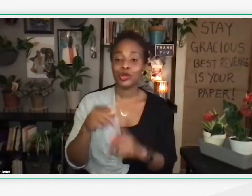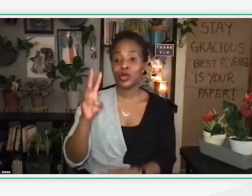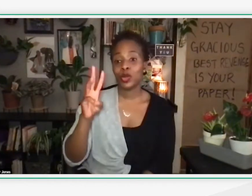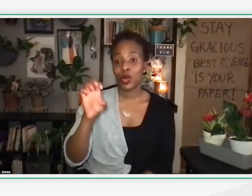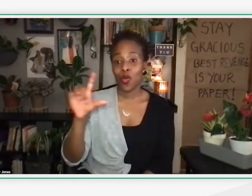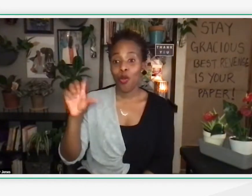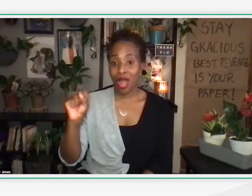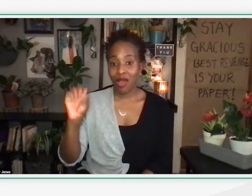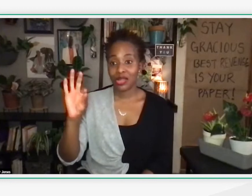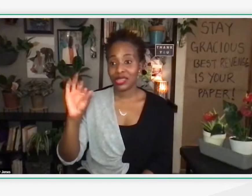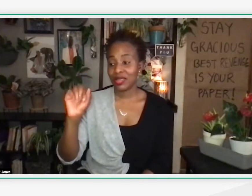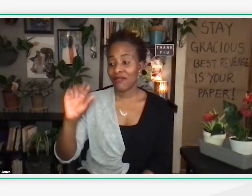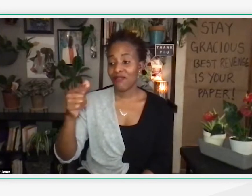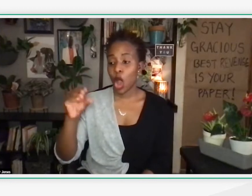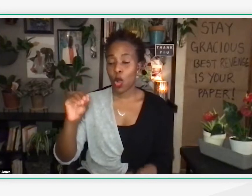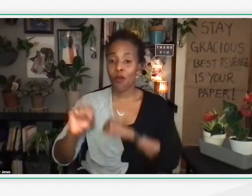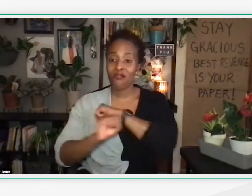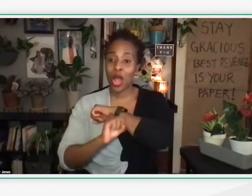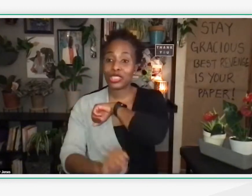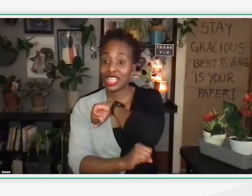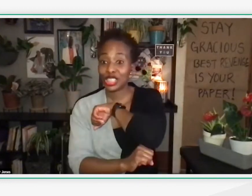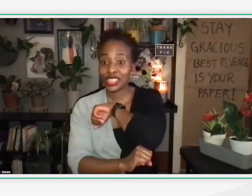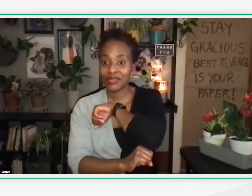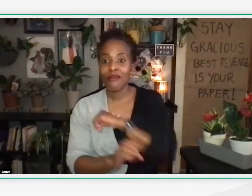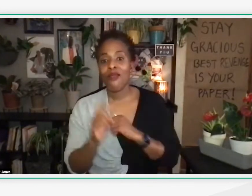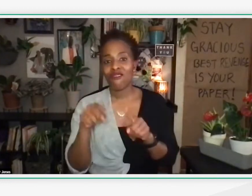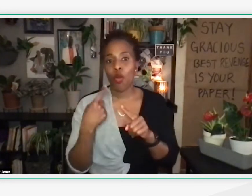As always, we are extremely grateful to the Wells Fargo Foundation